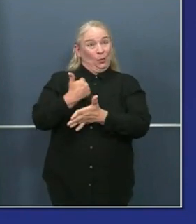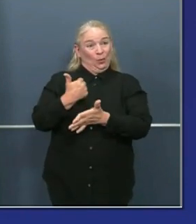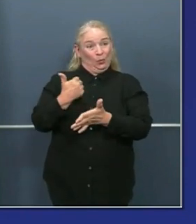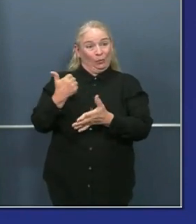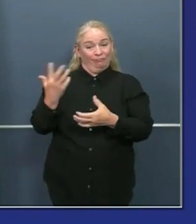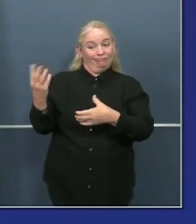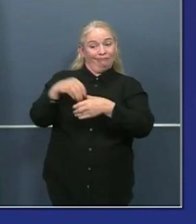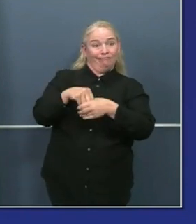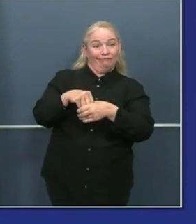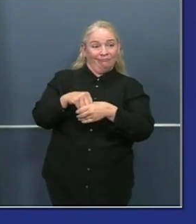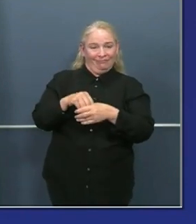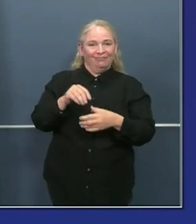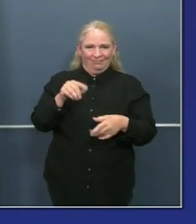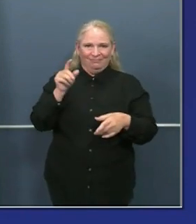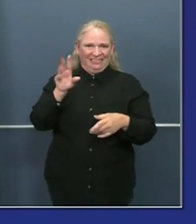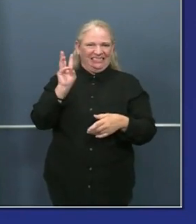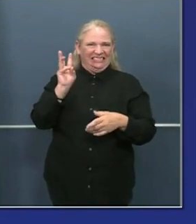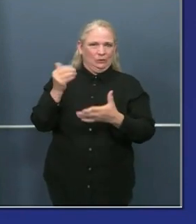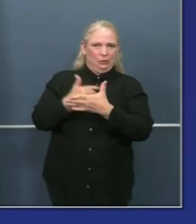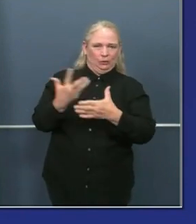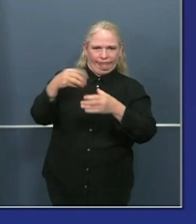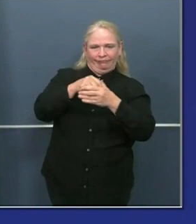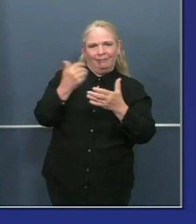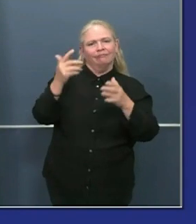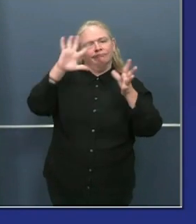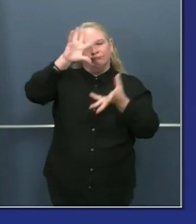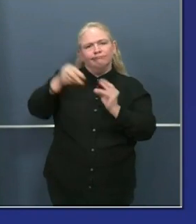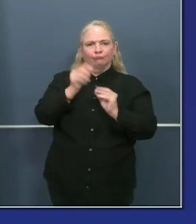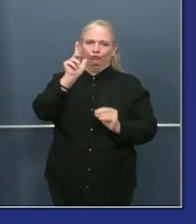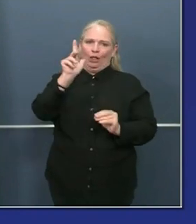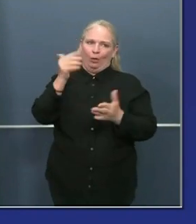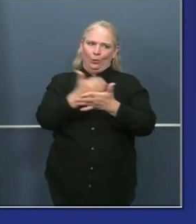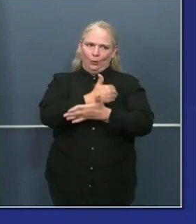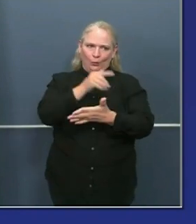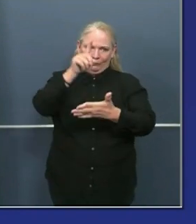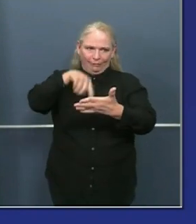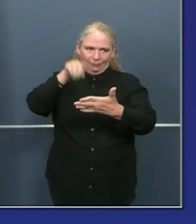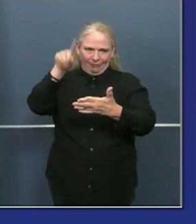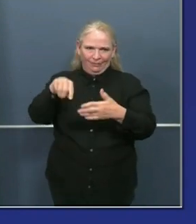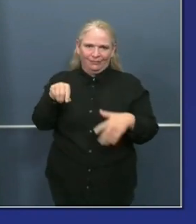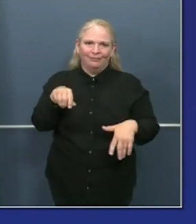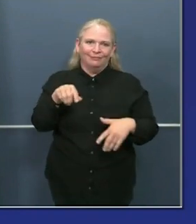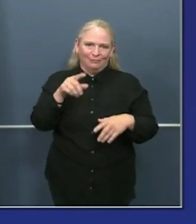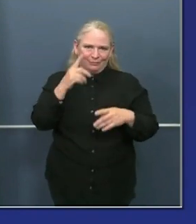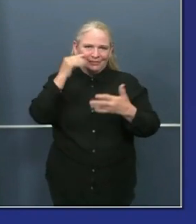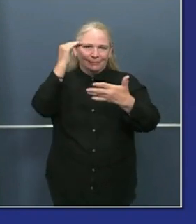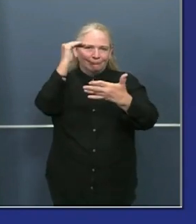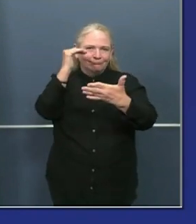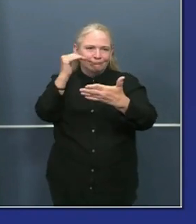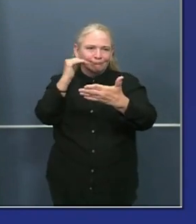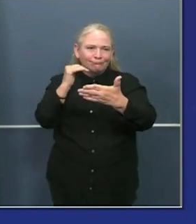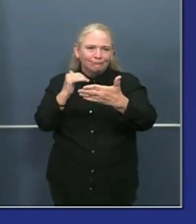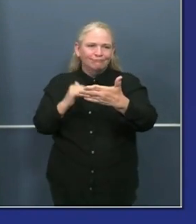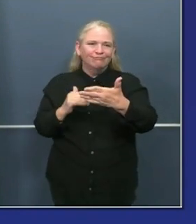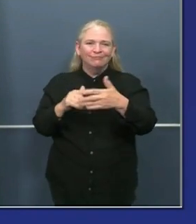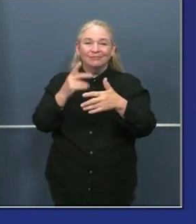WE HAVE COUNTIES THAT COME ON AND COME OFF. FOR EXAMPLE, CONTRA COSTA WAS